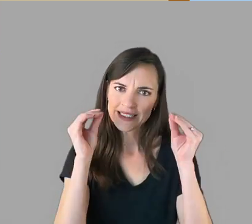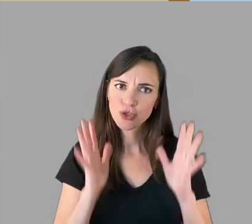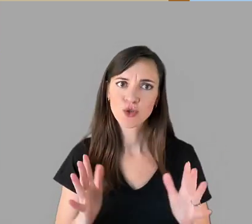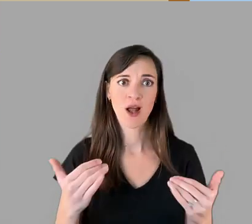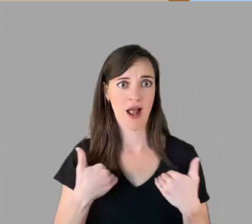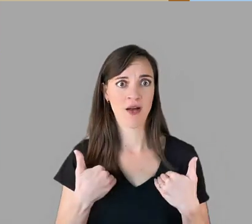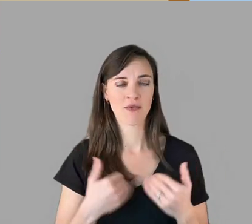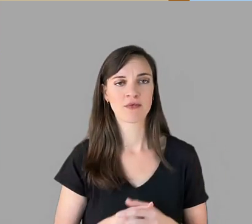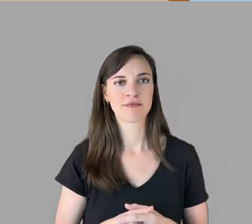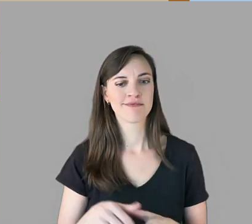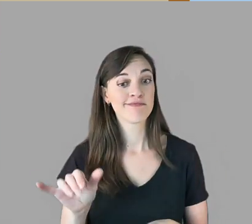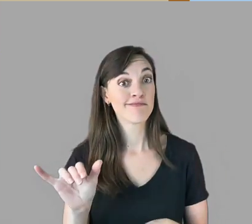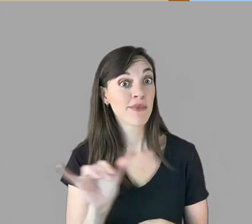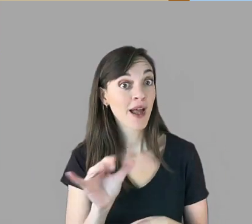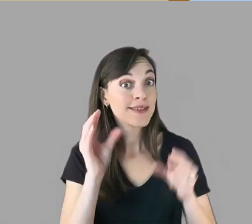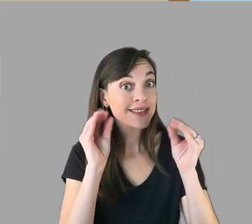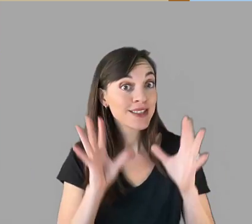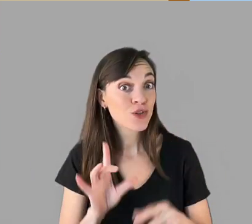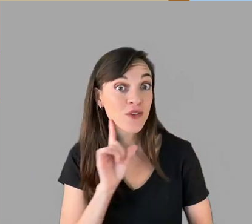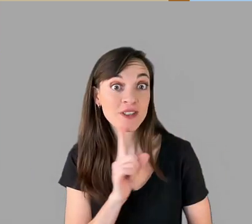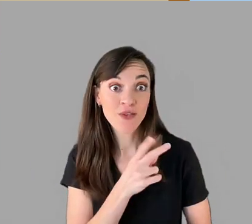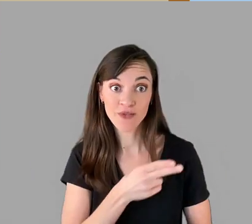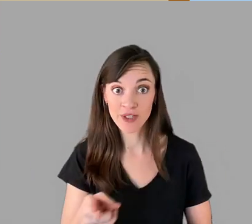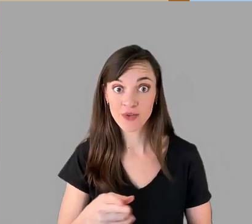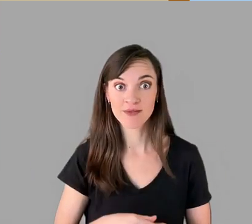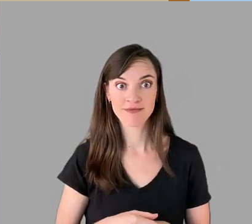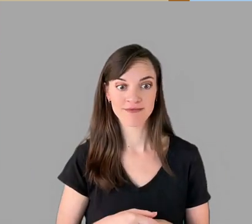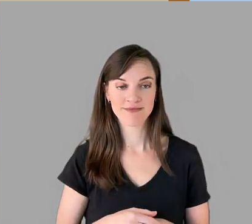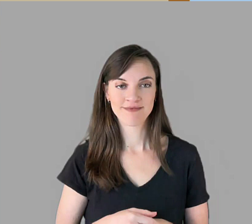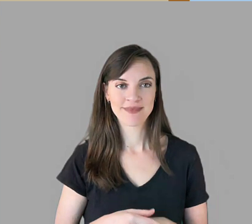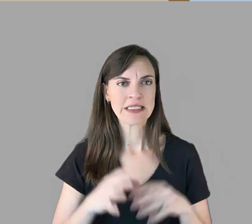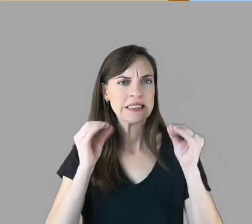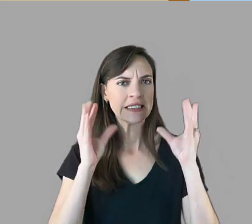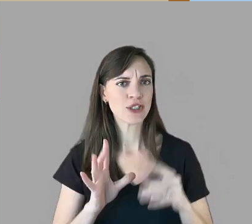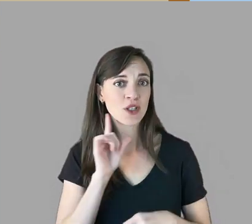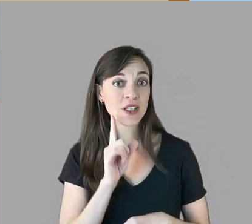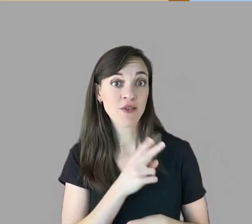providers such as teachers of the deaf/hard of hearing (or TODHH).